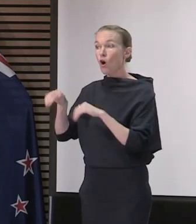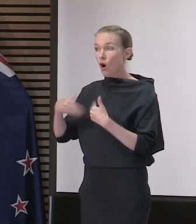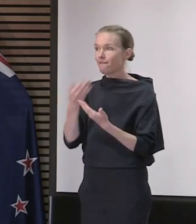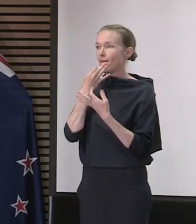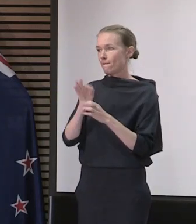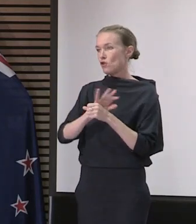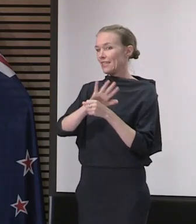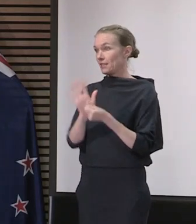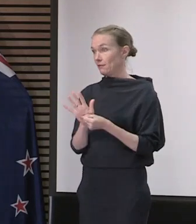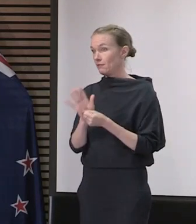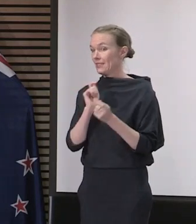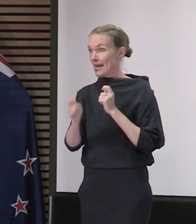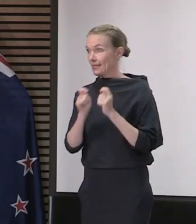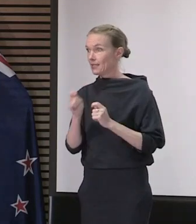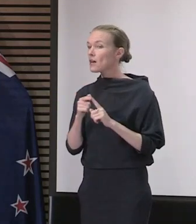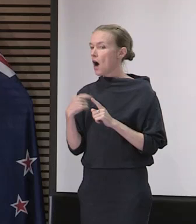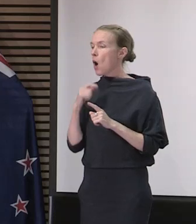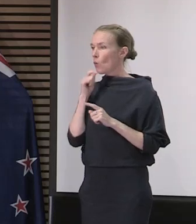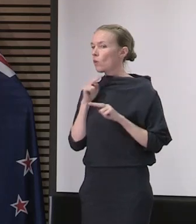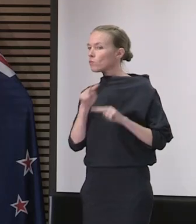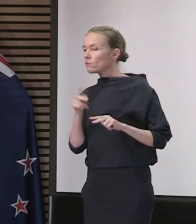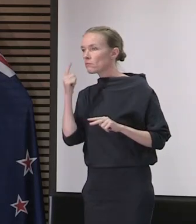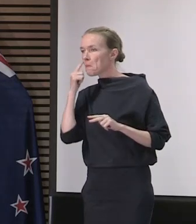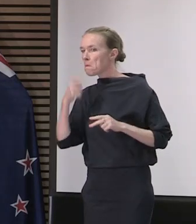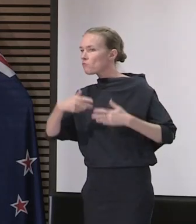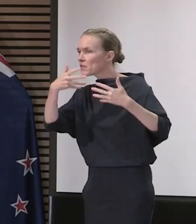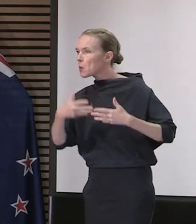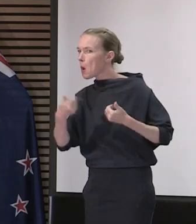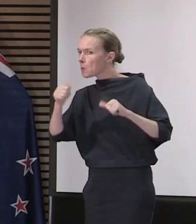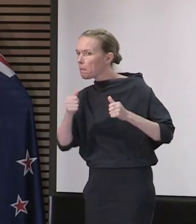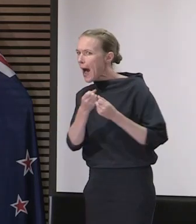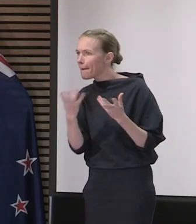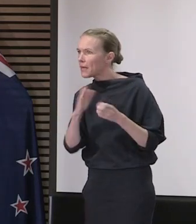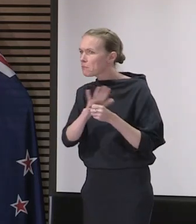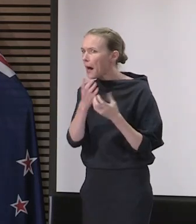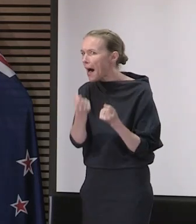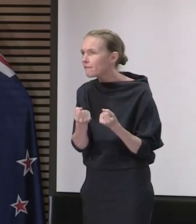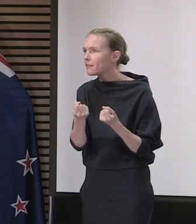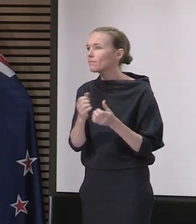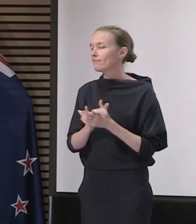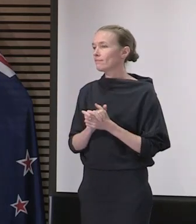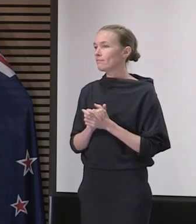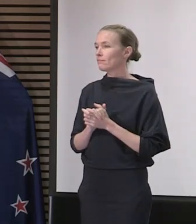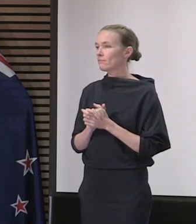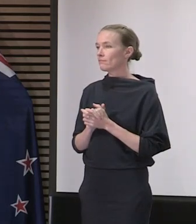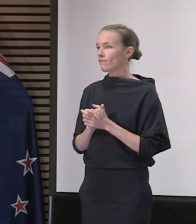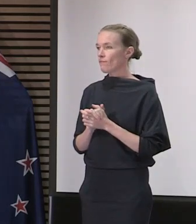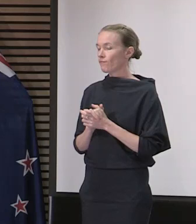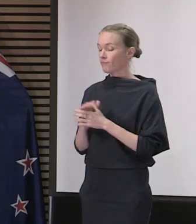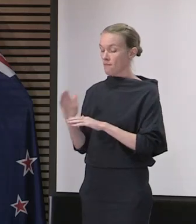health service. I would strongly support this initiative and look forward to following the progress of it